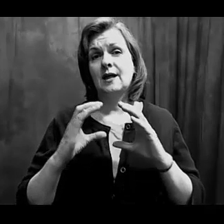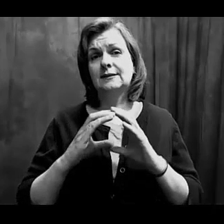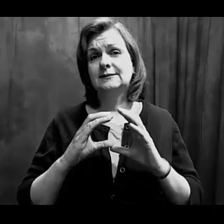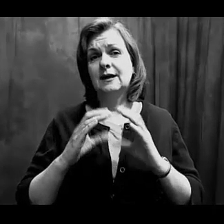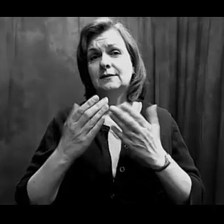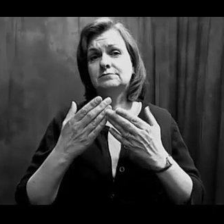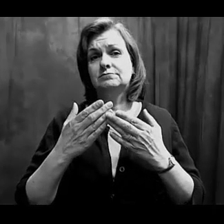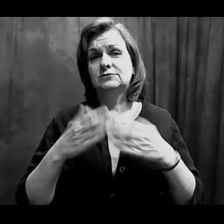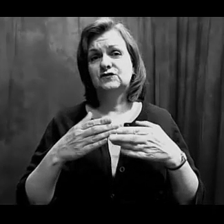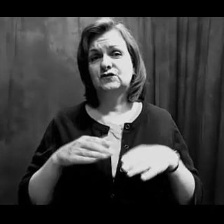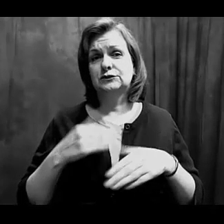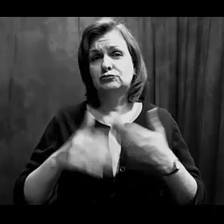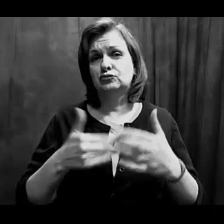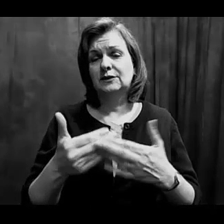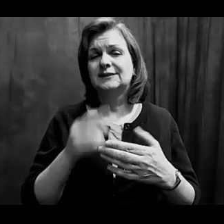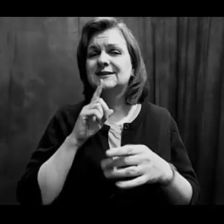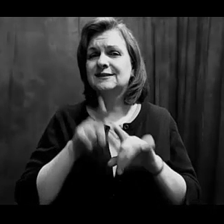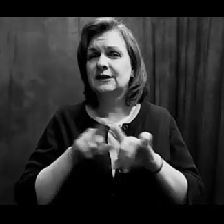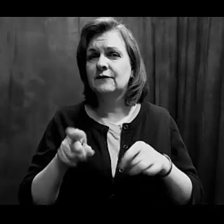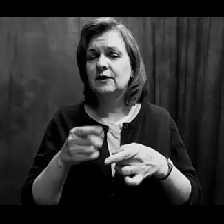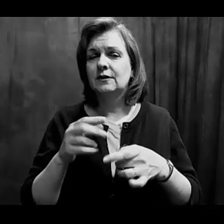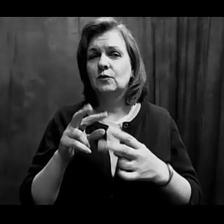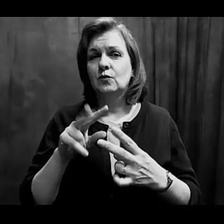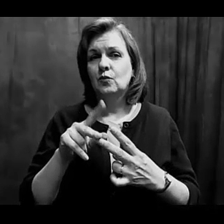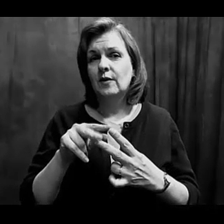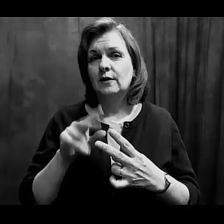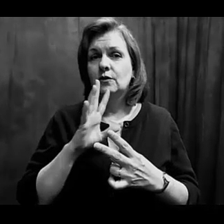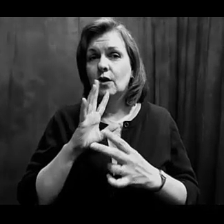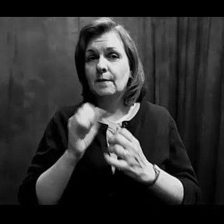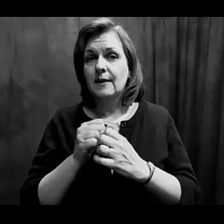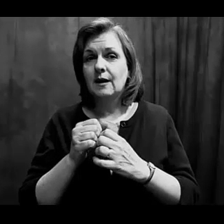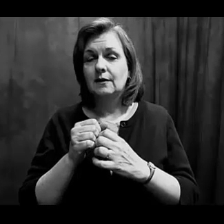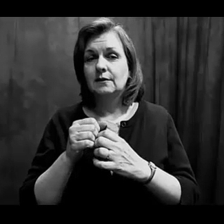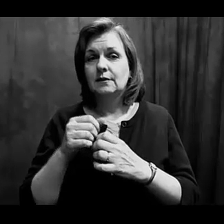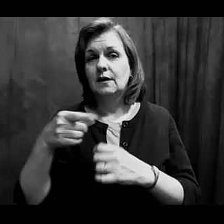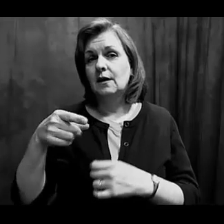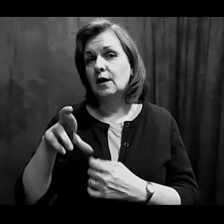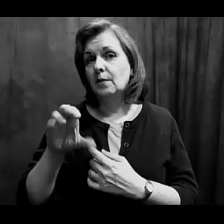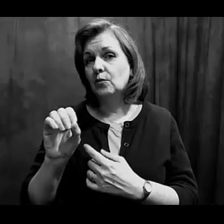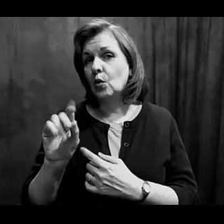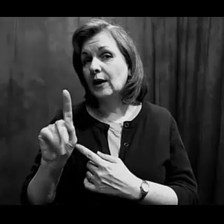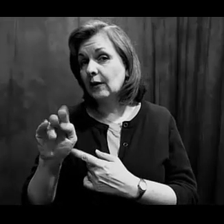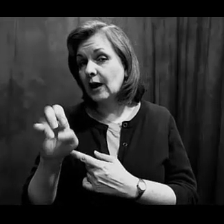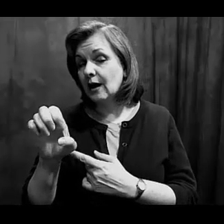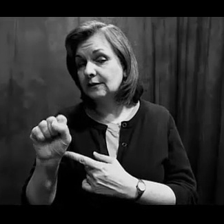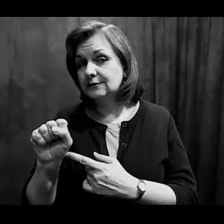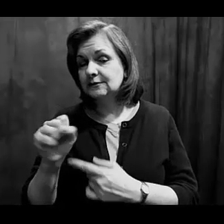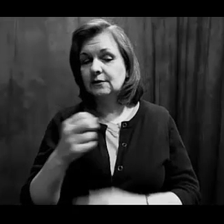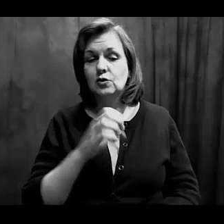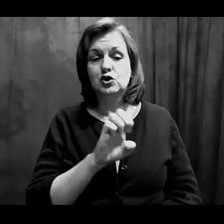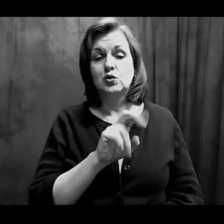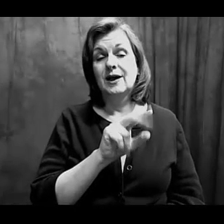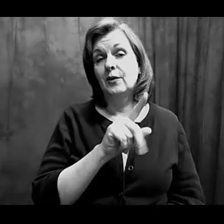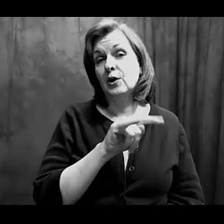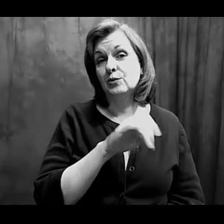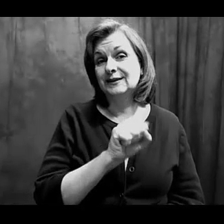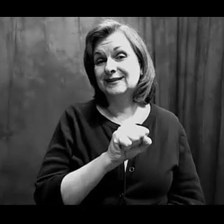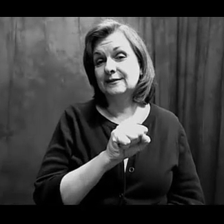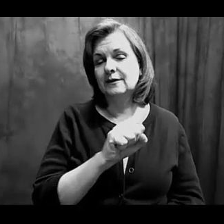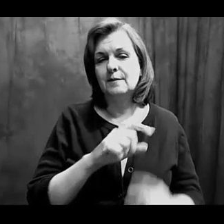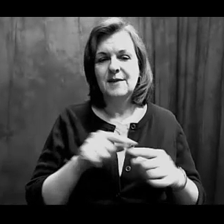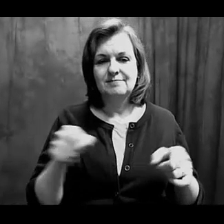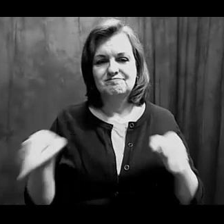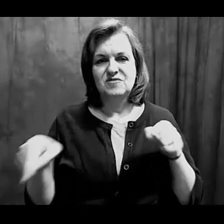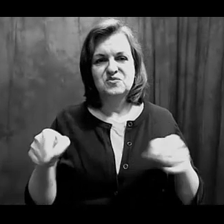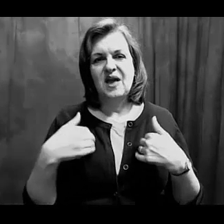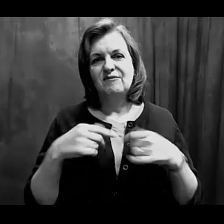The process of cell division is different depending upon whether not we're talking about eukaryotic or prokaryotic cells but the